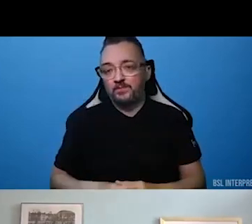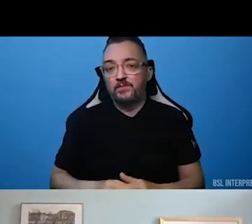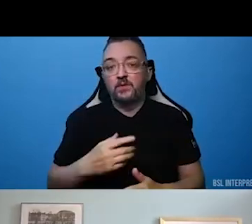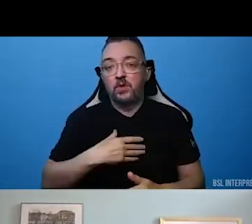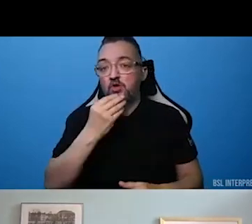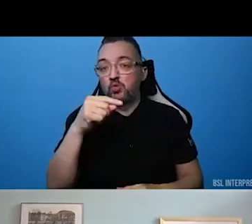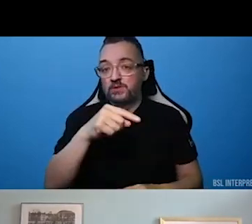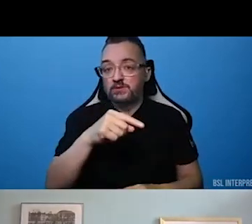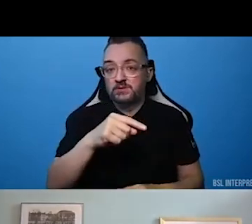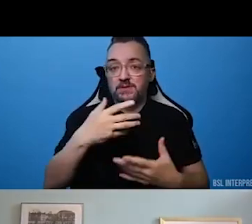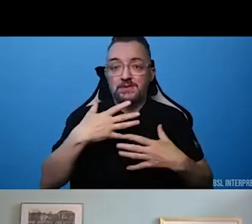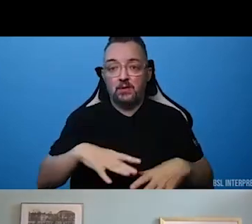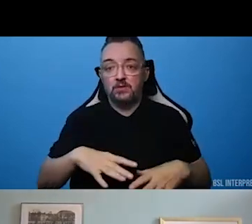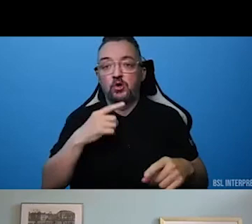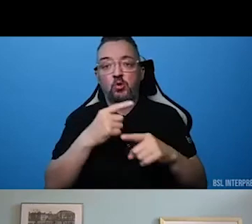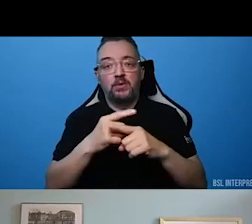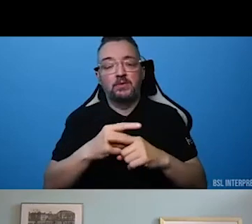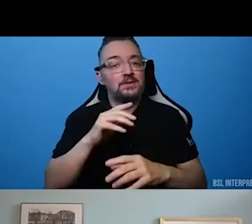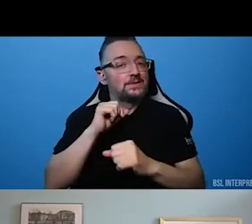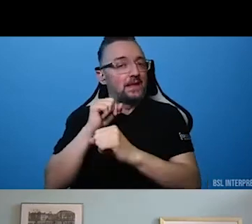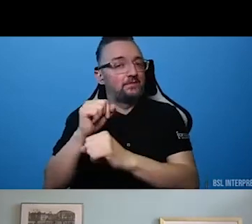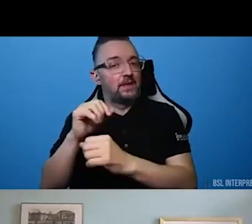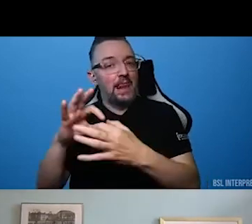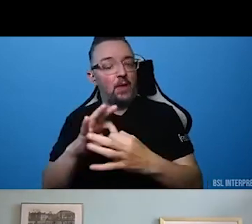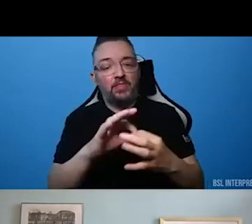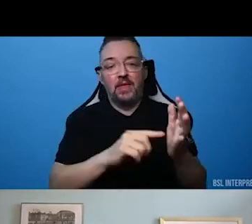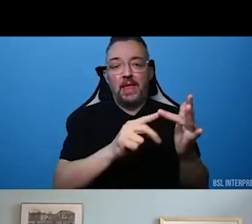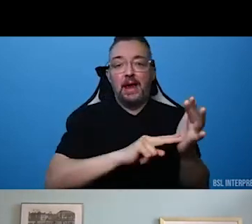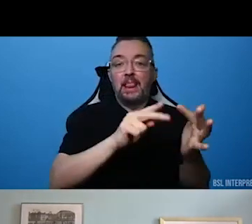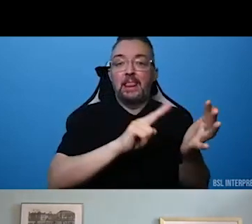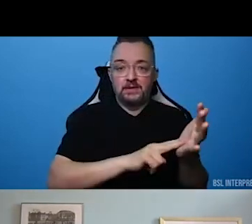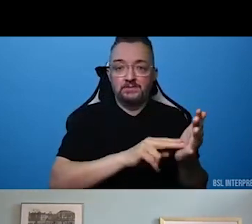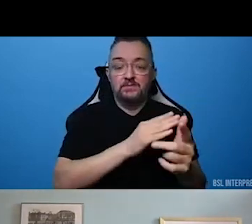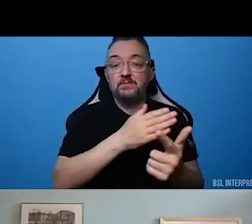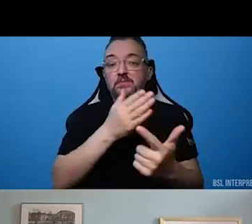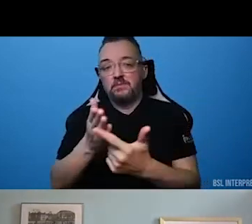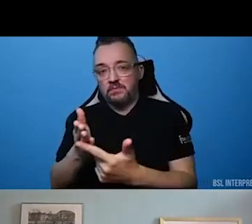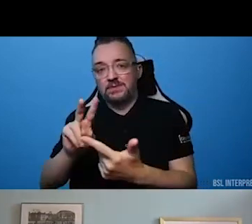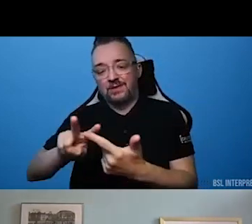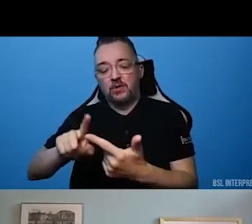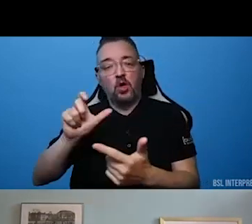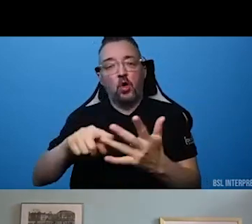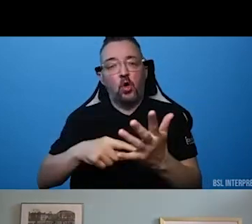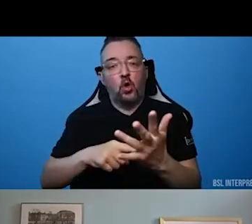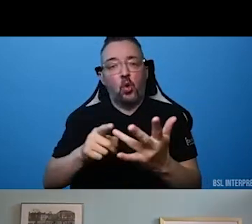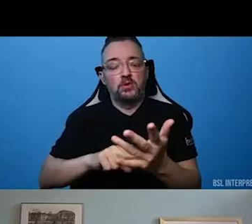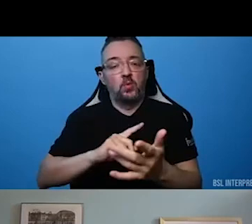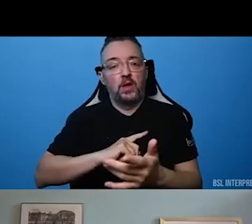then to talk about slavery in relation to both the linen industry and then cotton. Because as Henry Louis Gates told us,